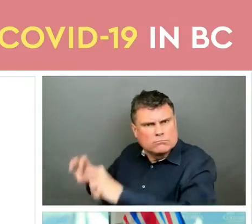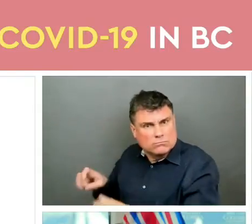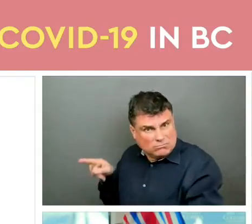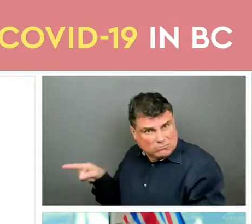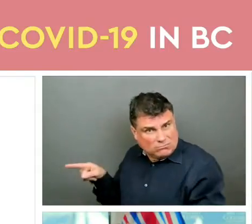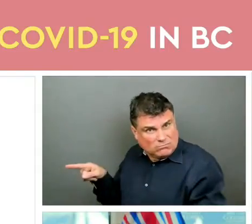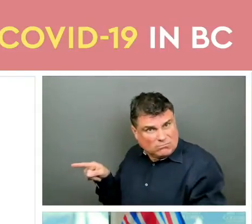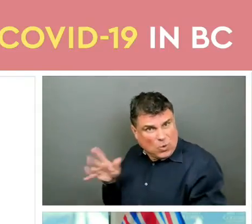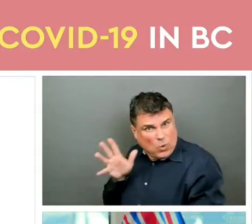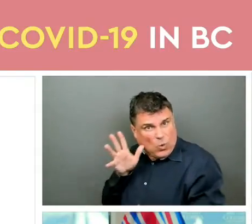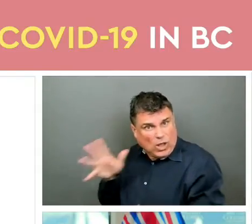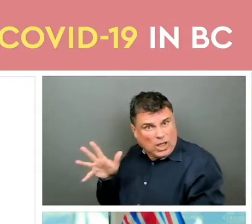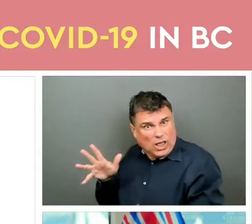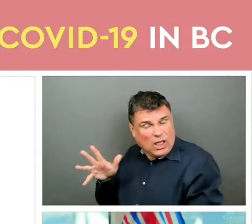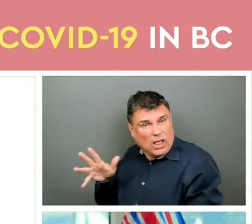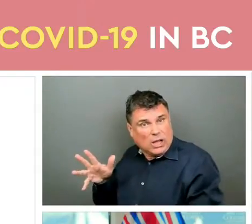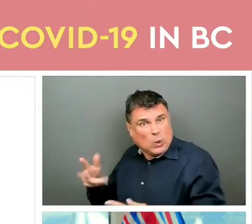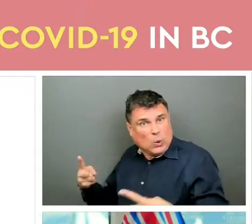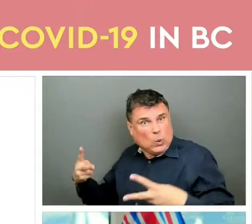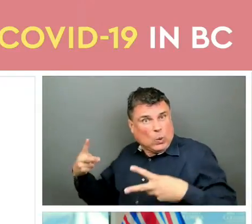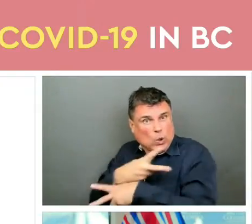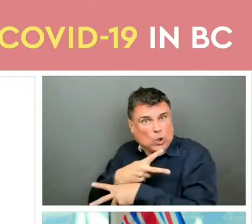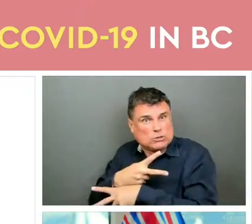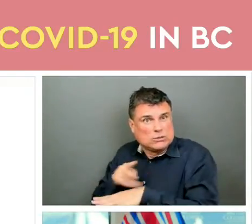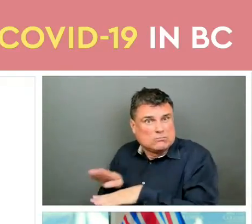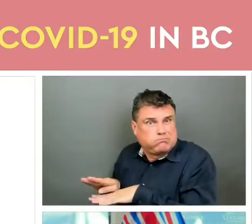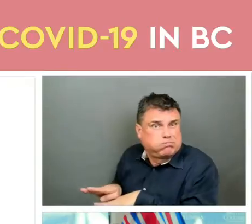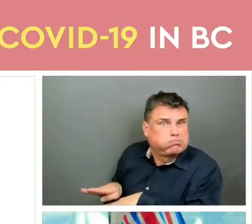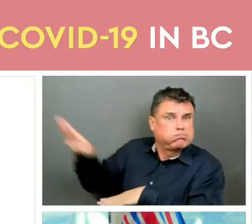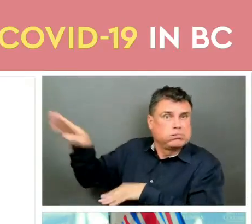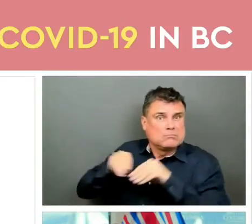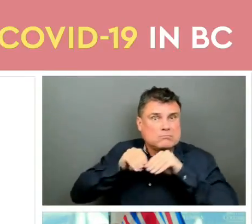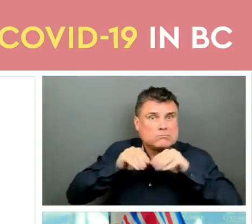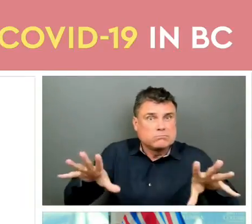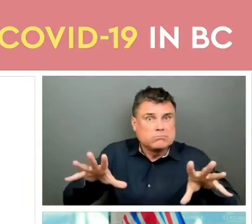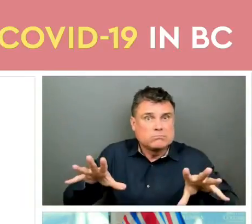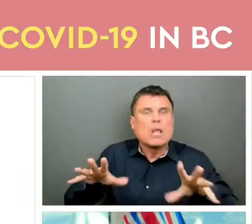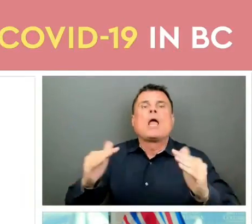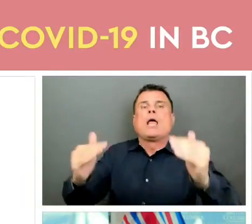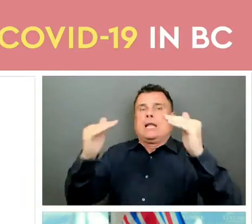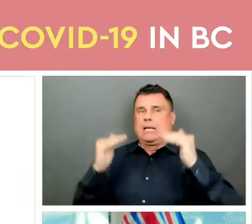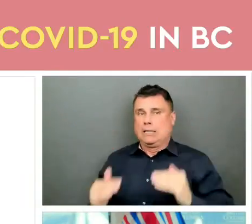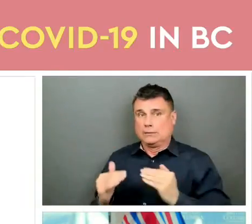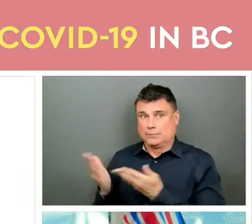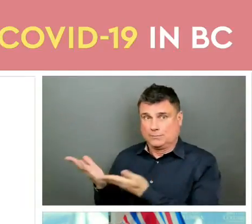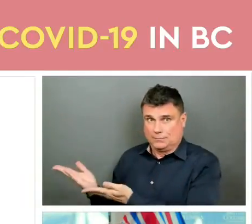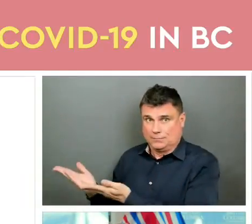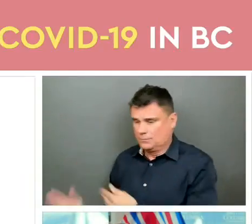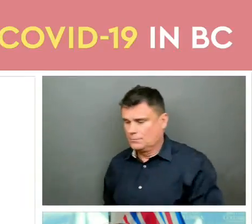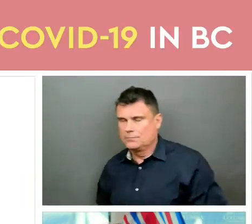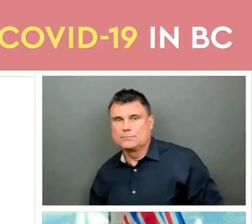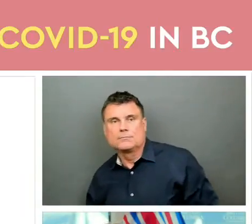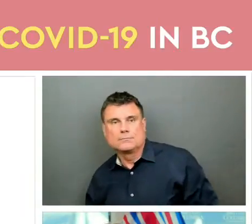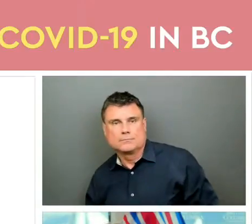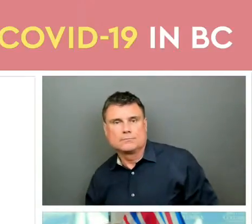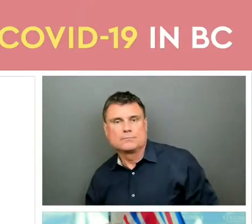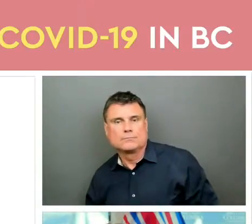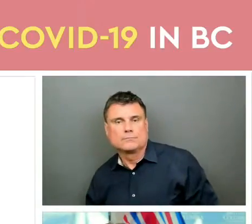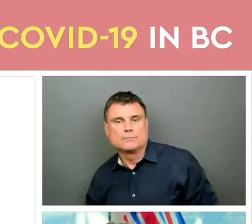that we're not alone. This is something that around the global people are trying to understand, what is the